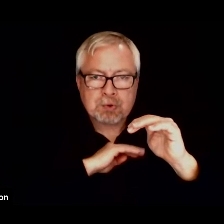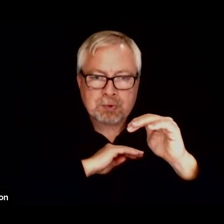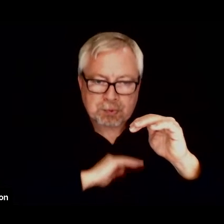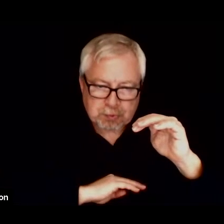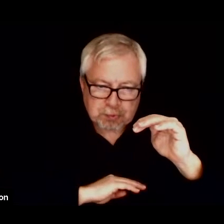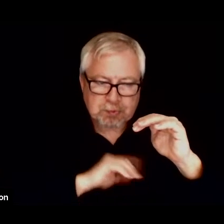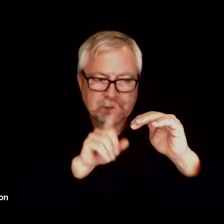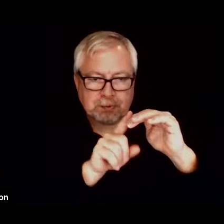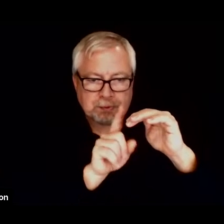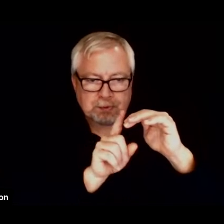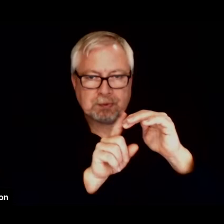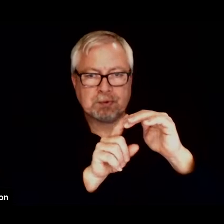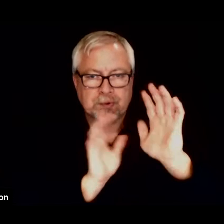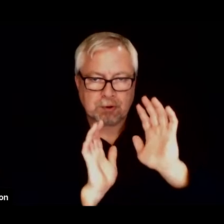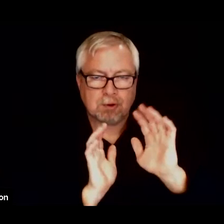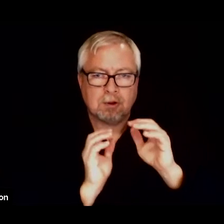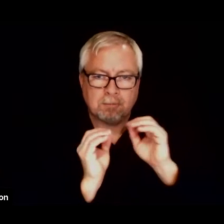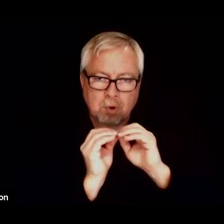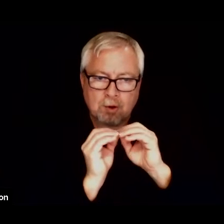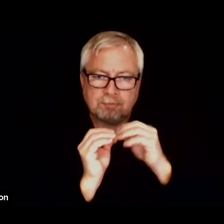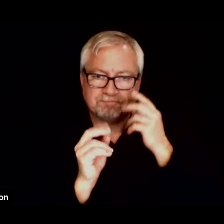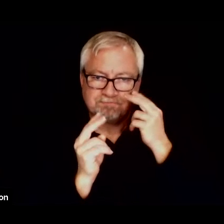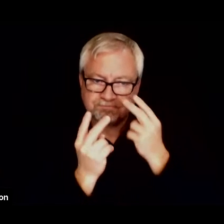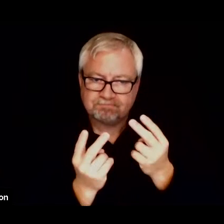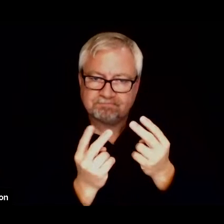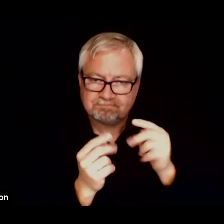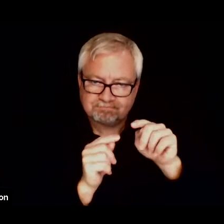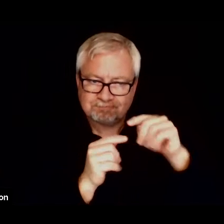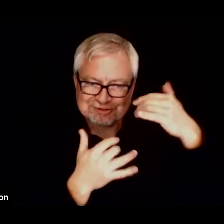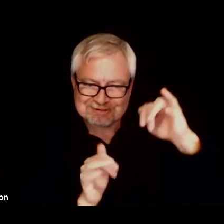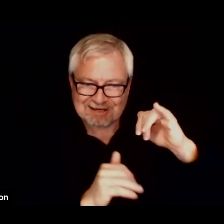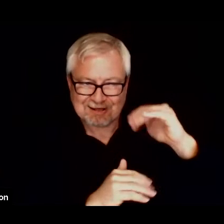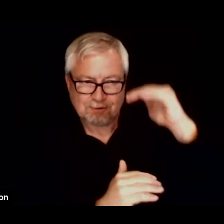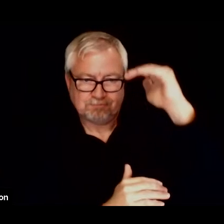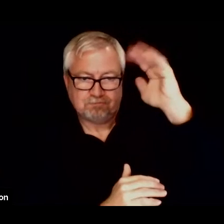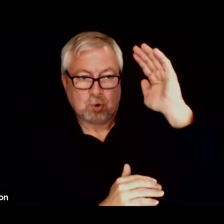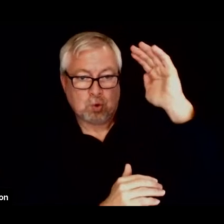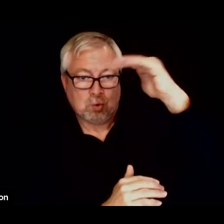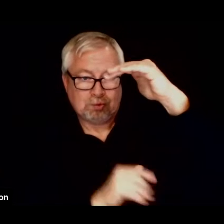what a very high level of case growth and activity and hospital activity that we have